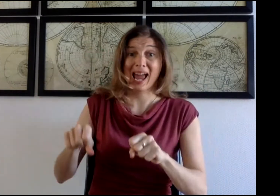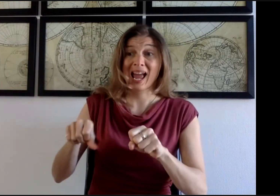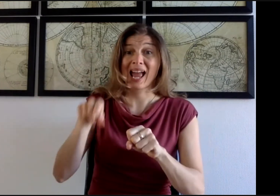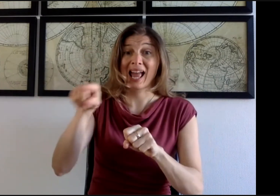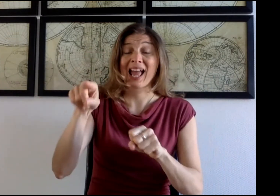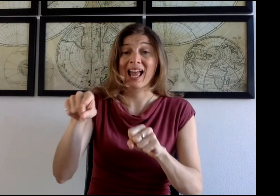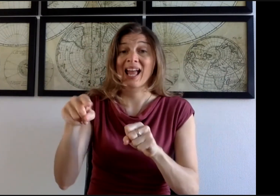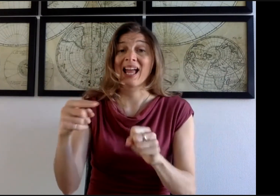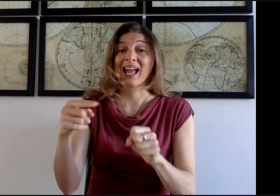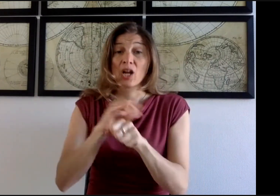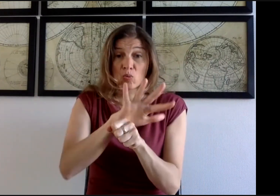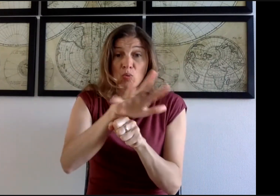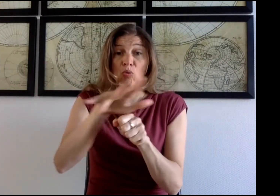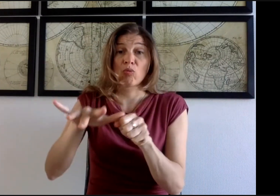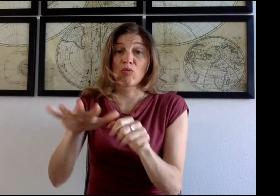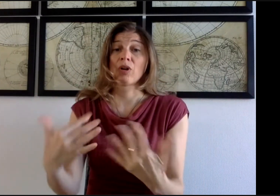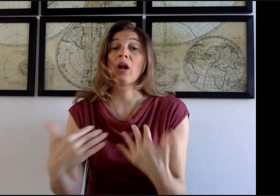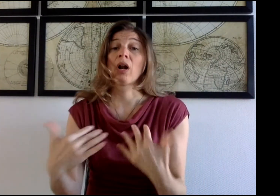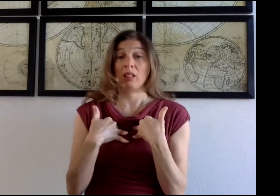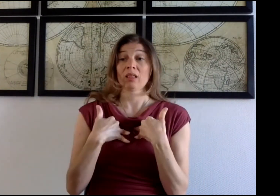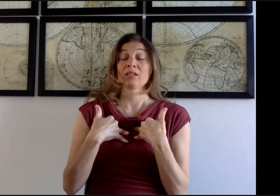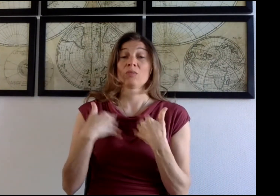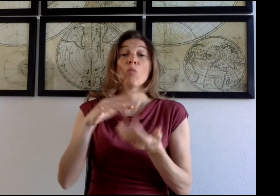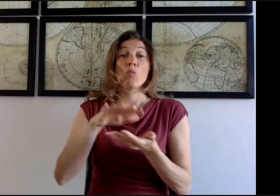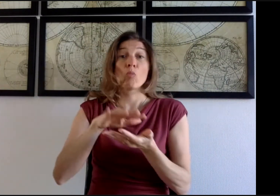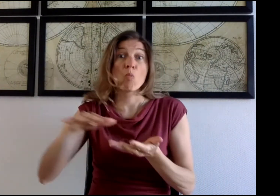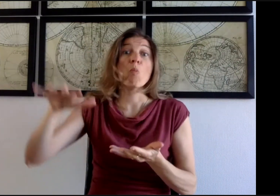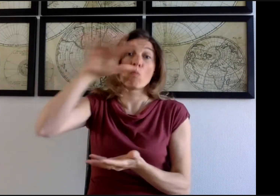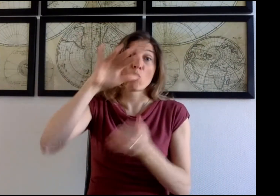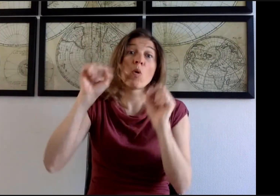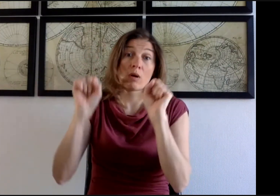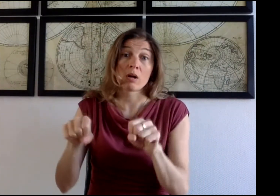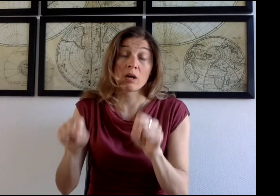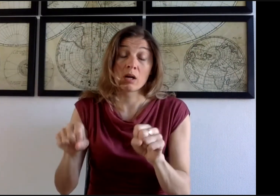That's why they need greater health supervision